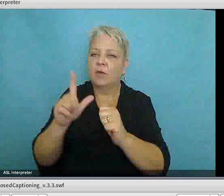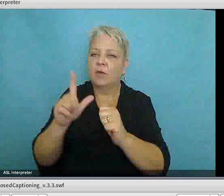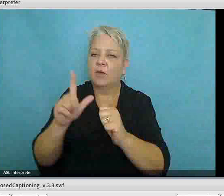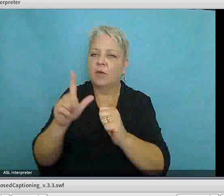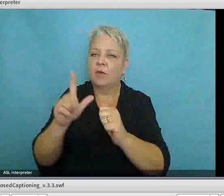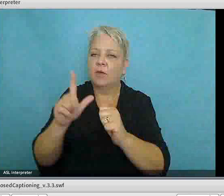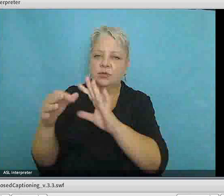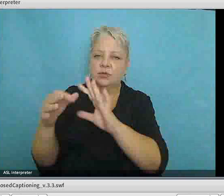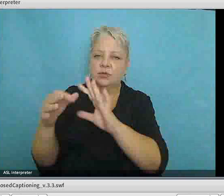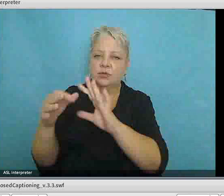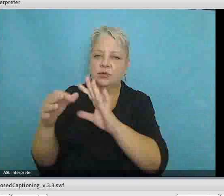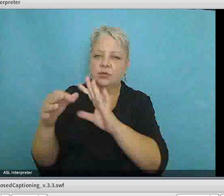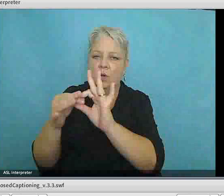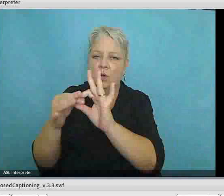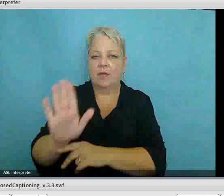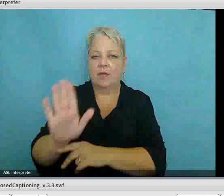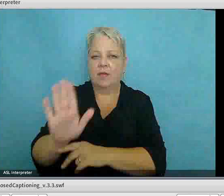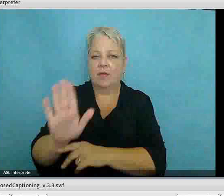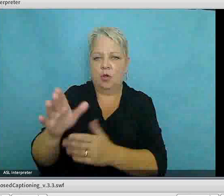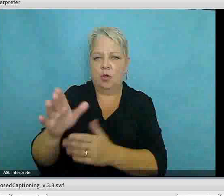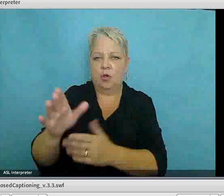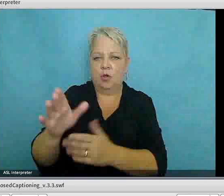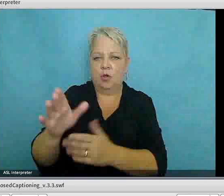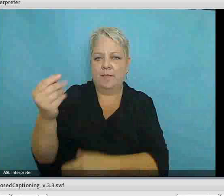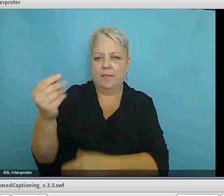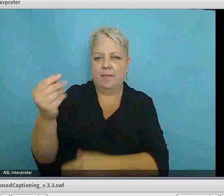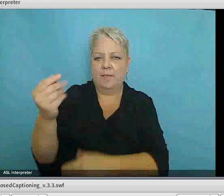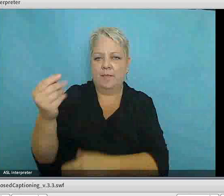When will -- this is a question from a day hab provider.